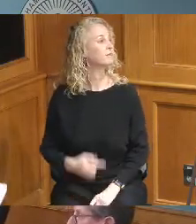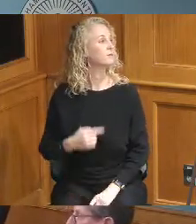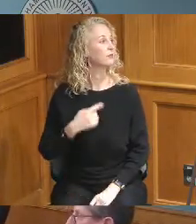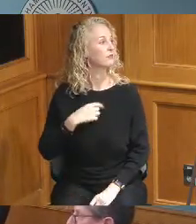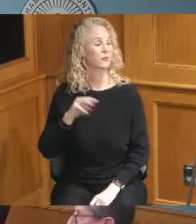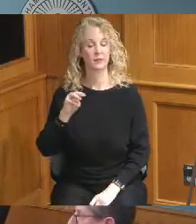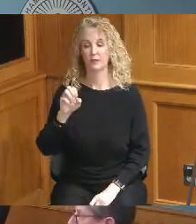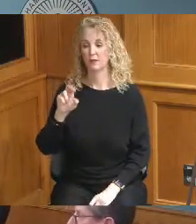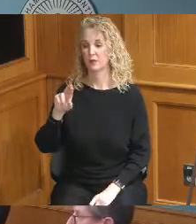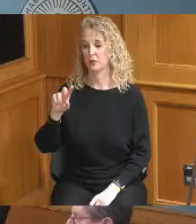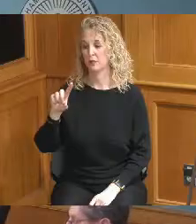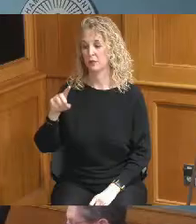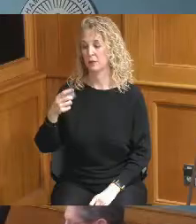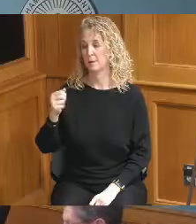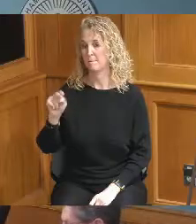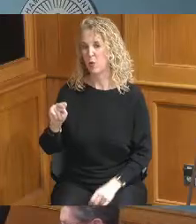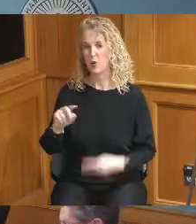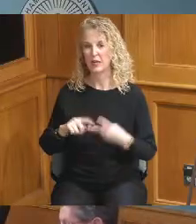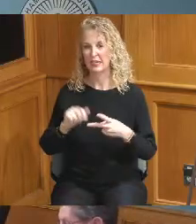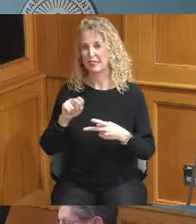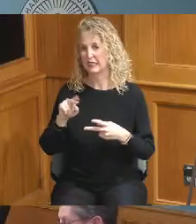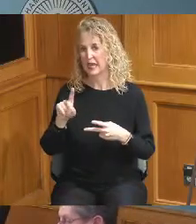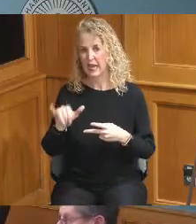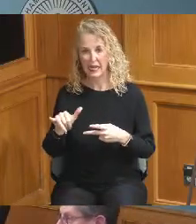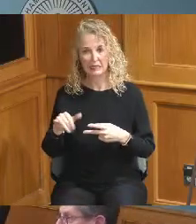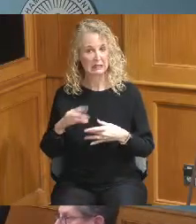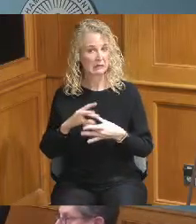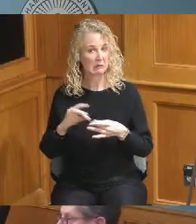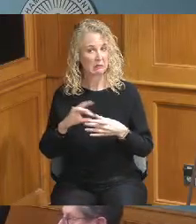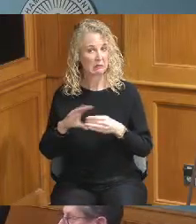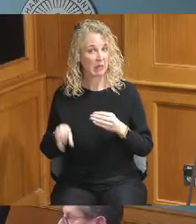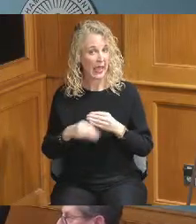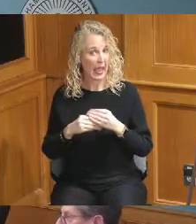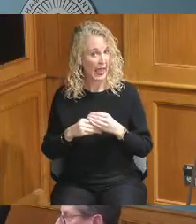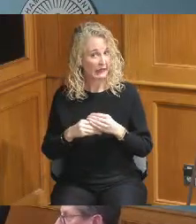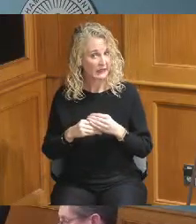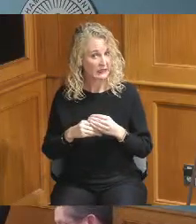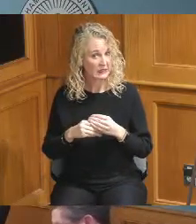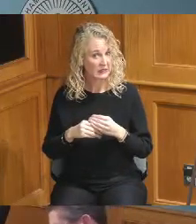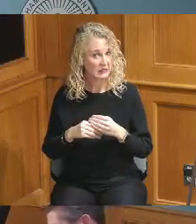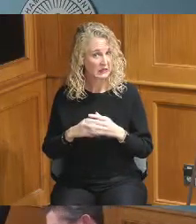or Andy if you have anything to say beyond what we just heard about the updates thanks for the